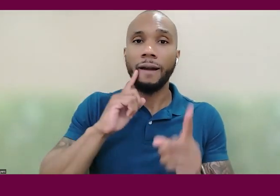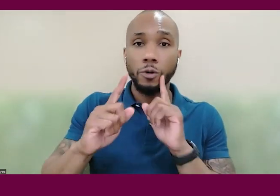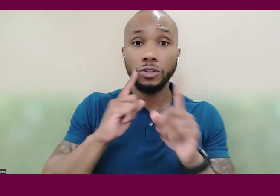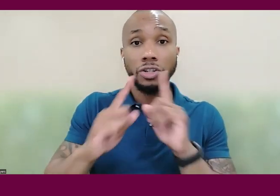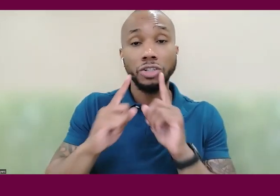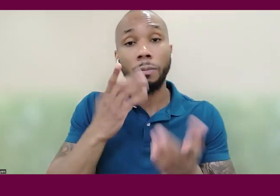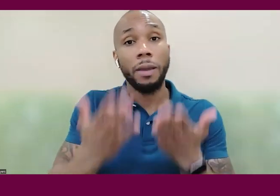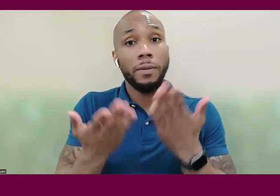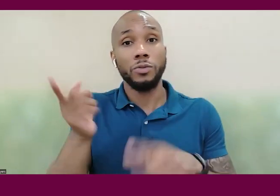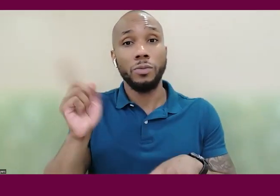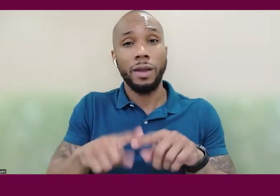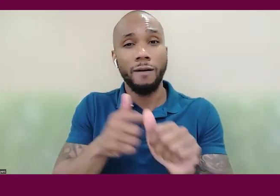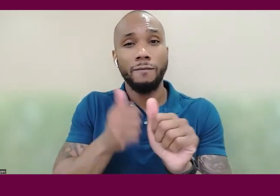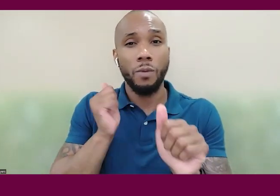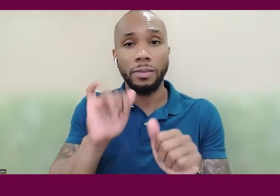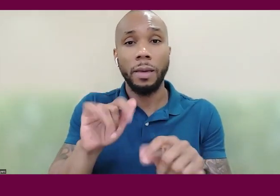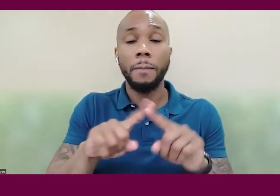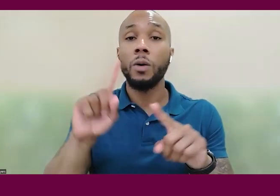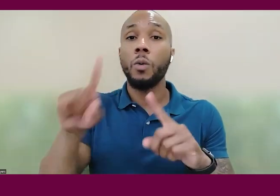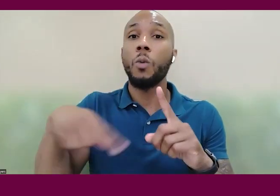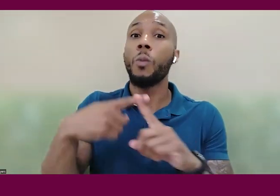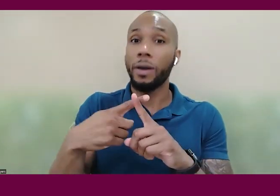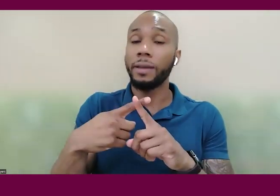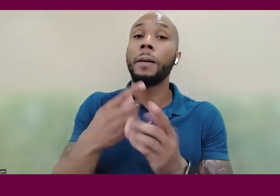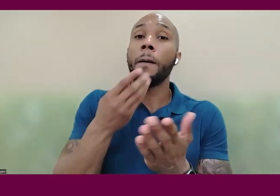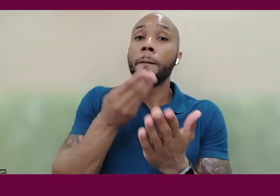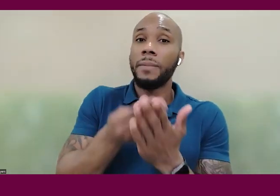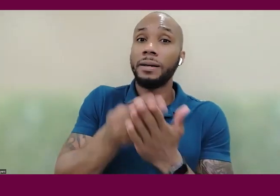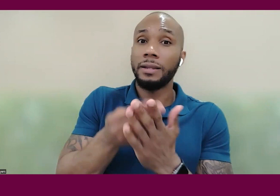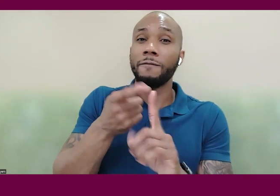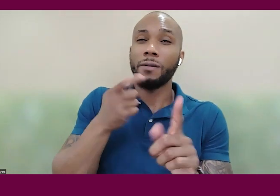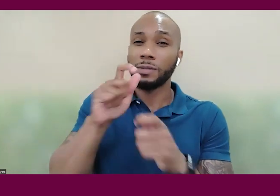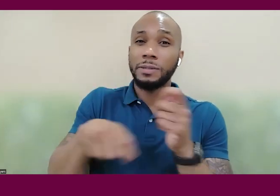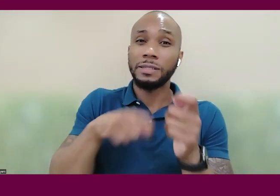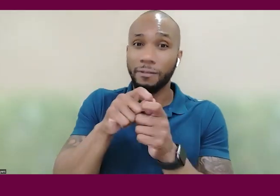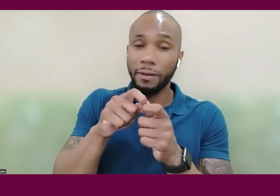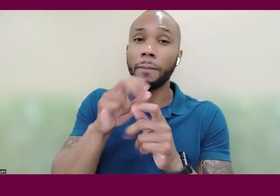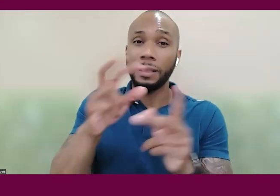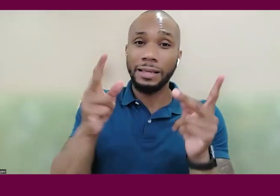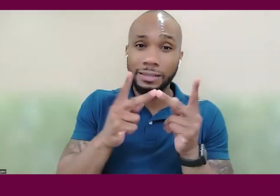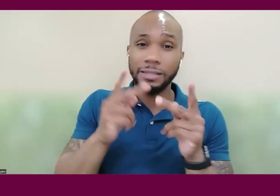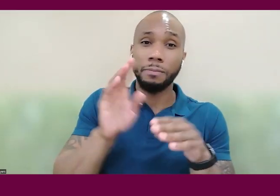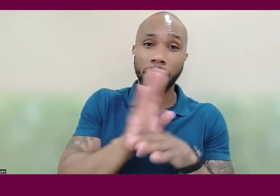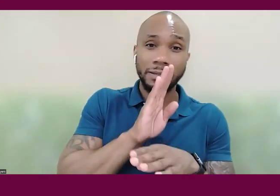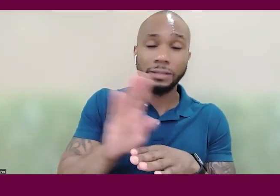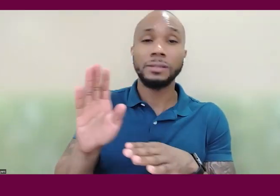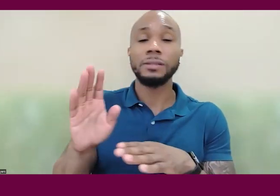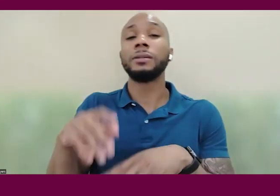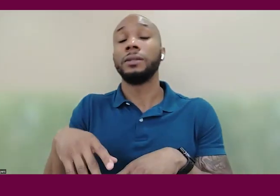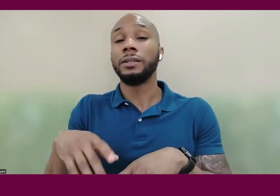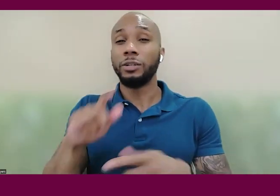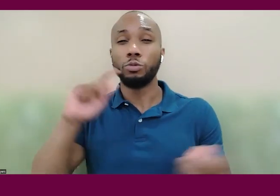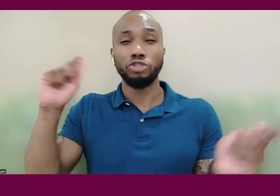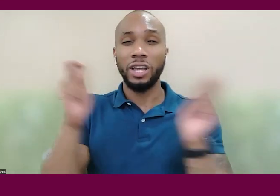That may be unavoidable, but when money starts coming from specific entities, it changes